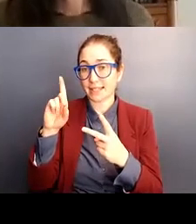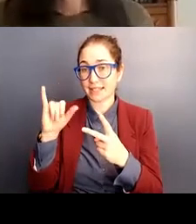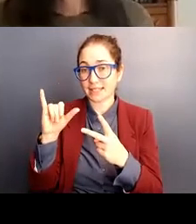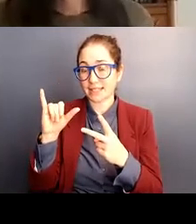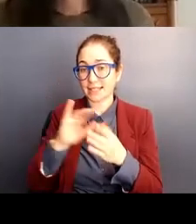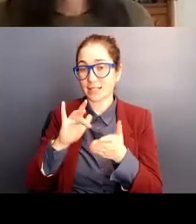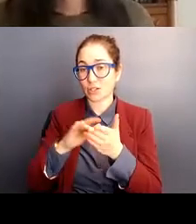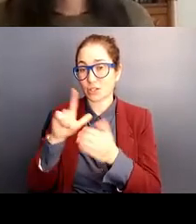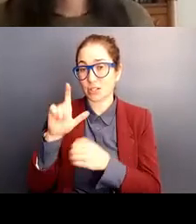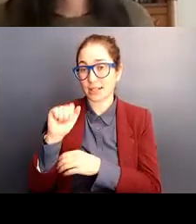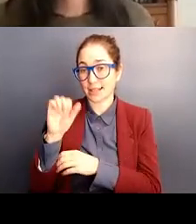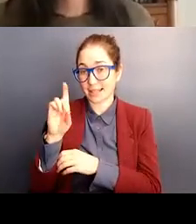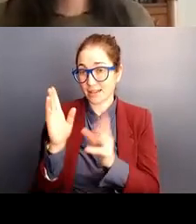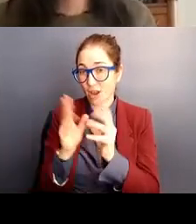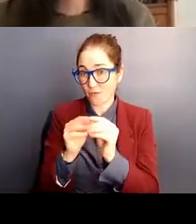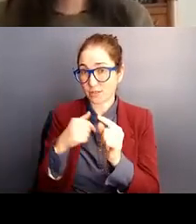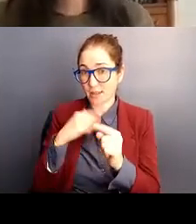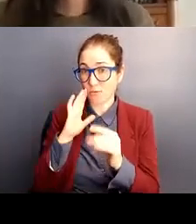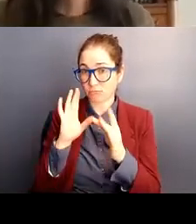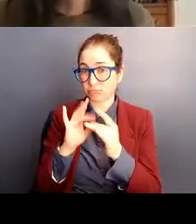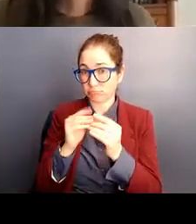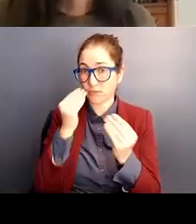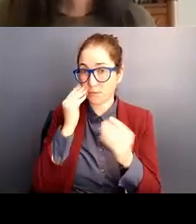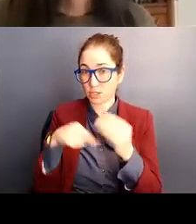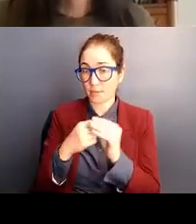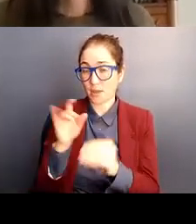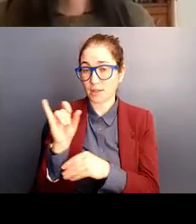And I'll be sharing information about that as well. Which is an